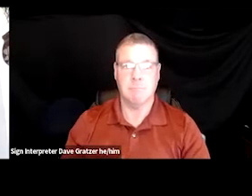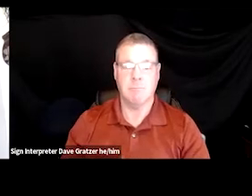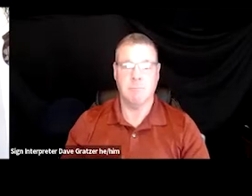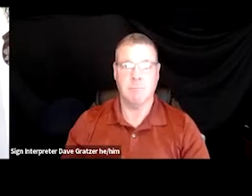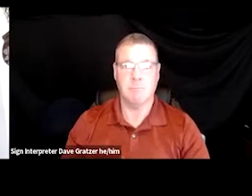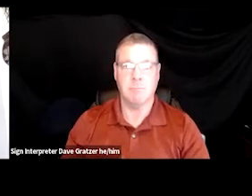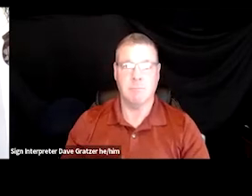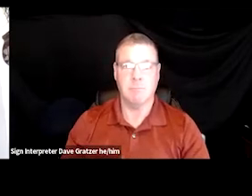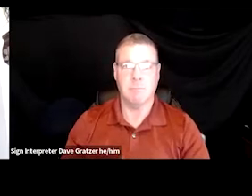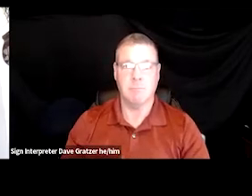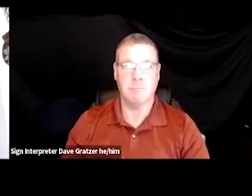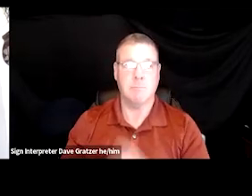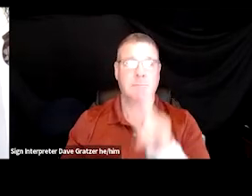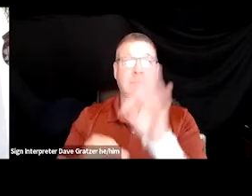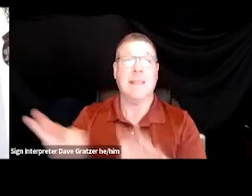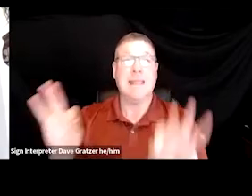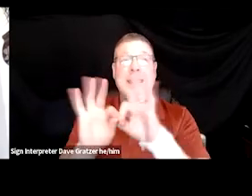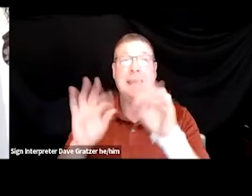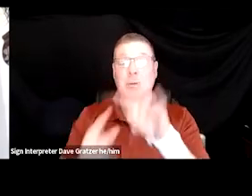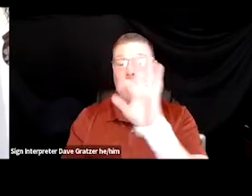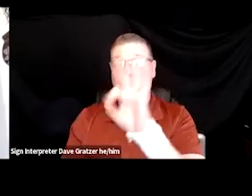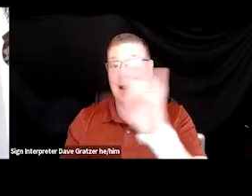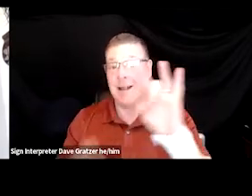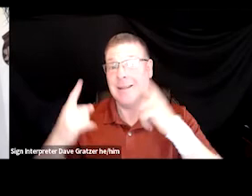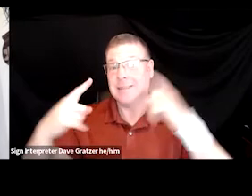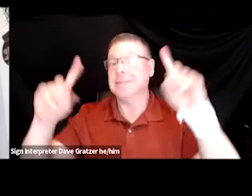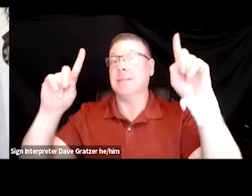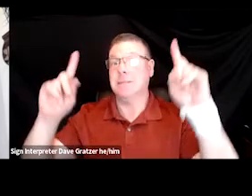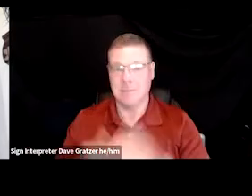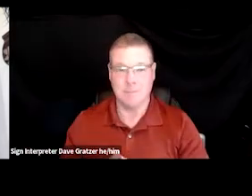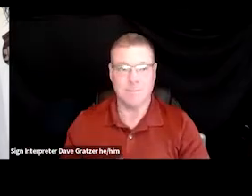Keys to 988 success, and so we've identified